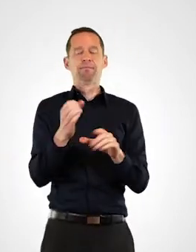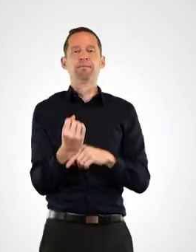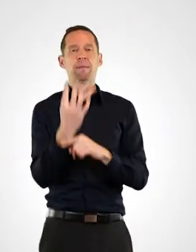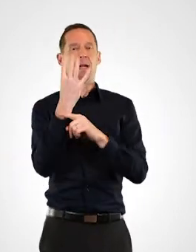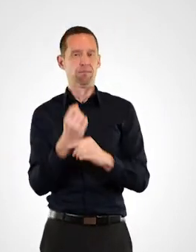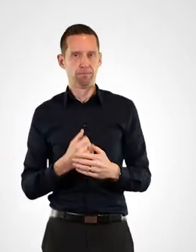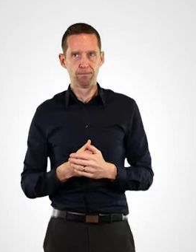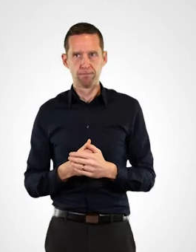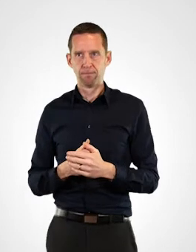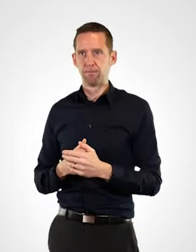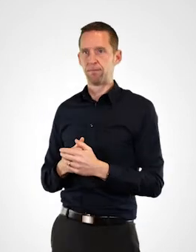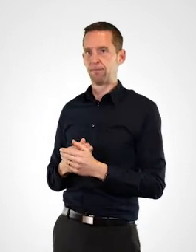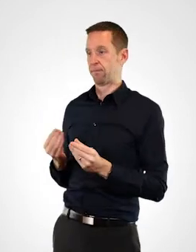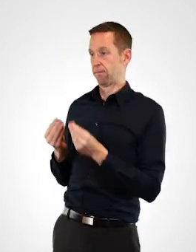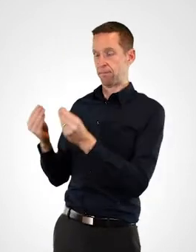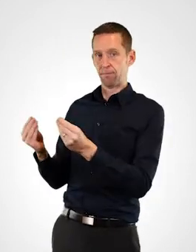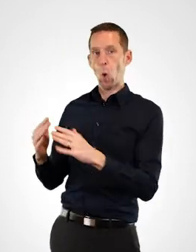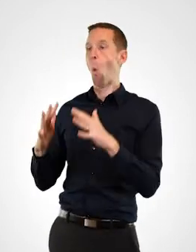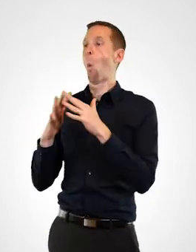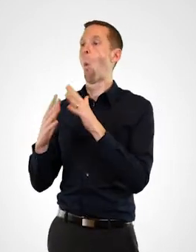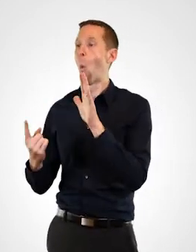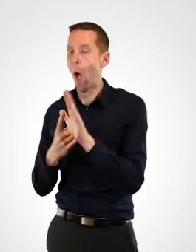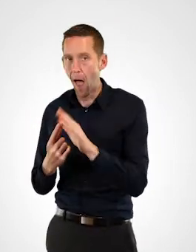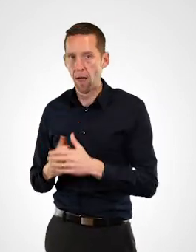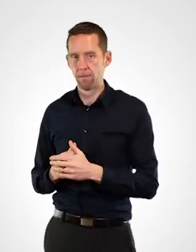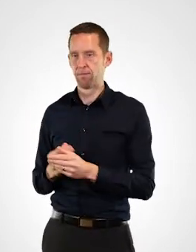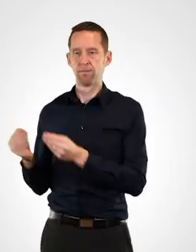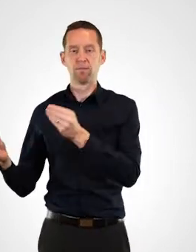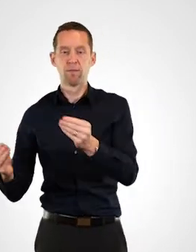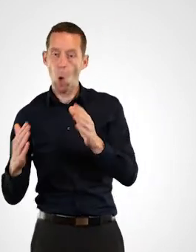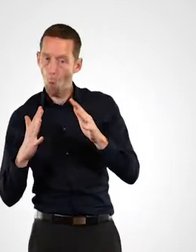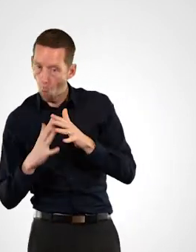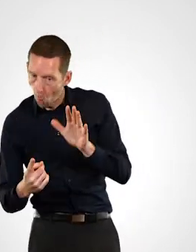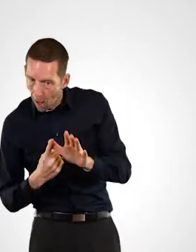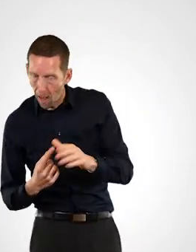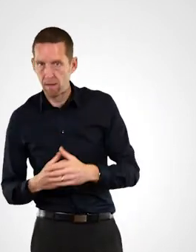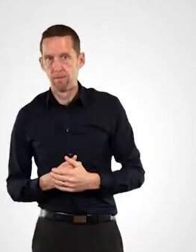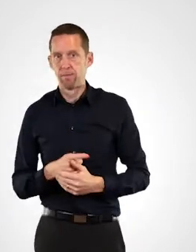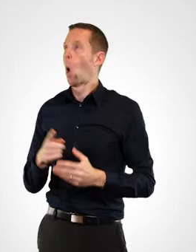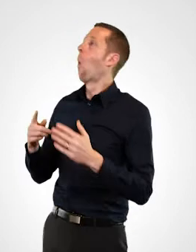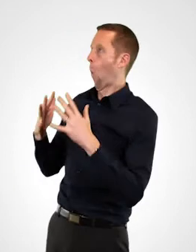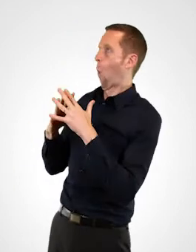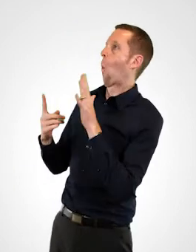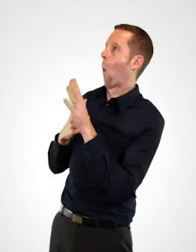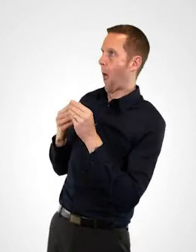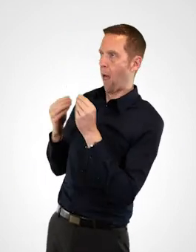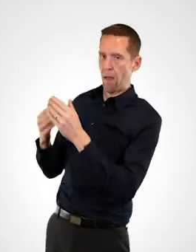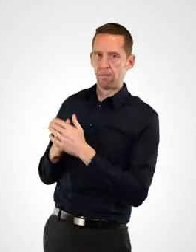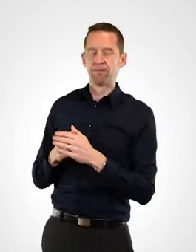"Ma". Here's the next one, "wa". "Wa", "wa". "Wa".